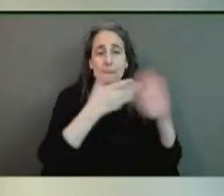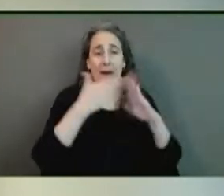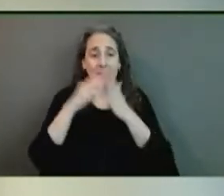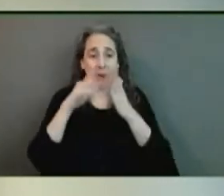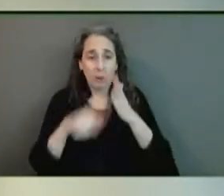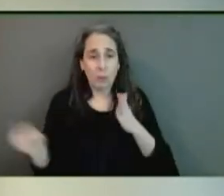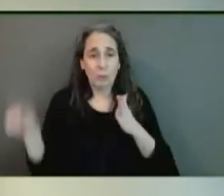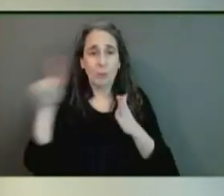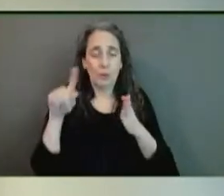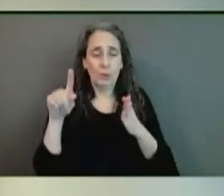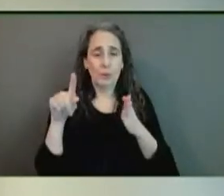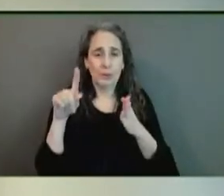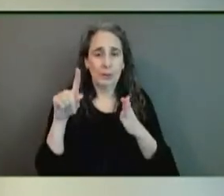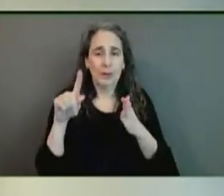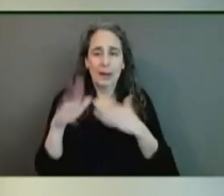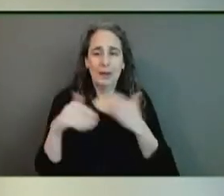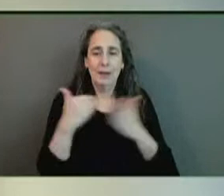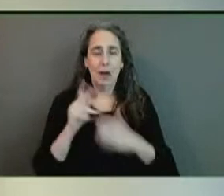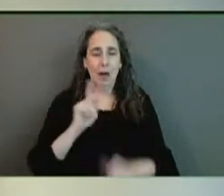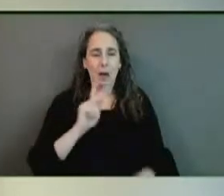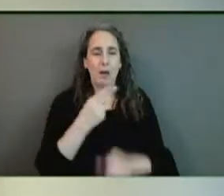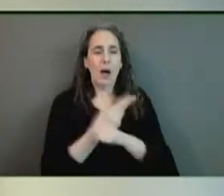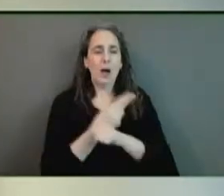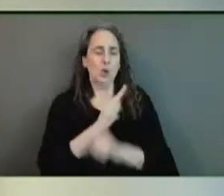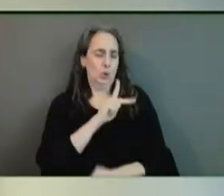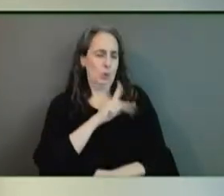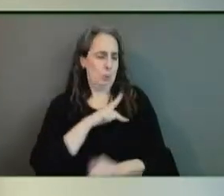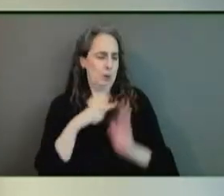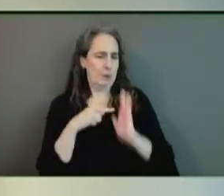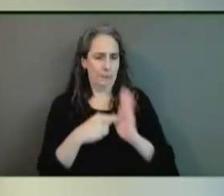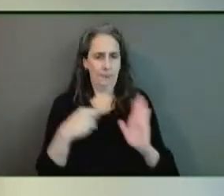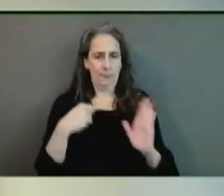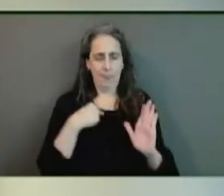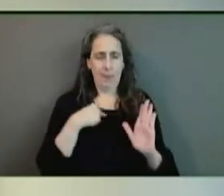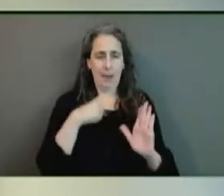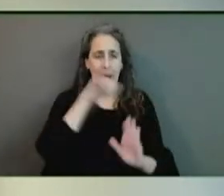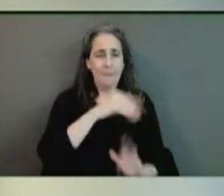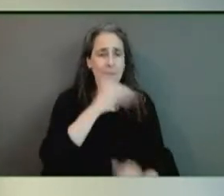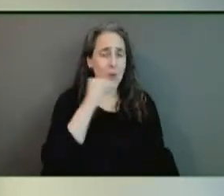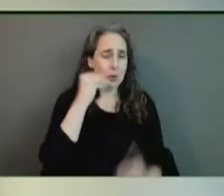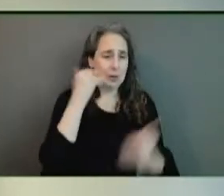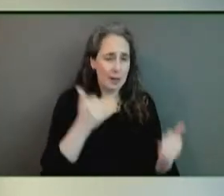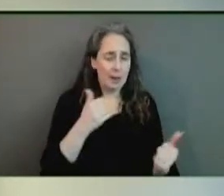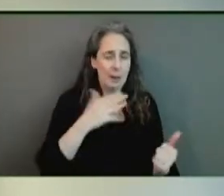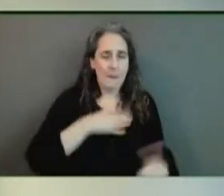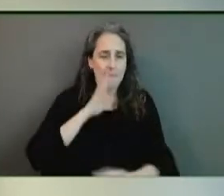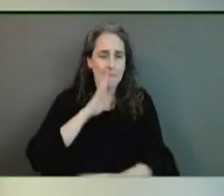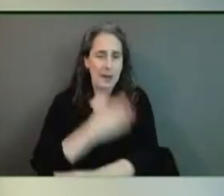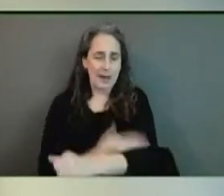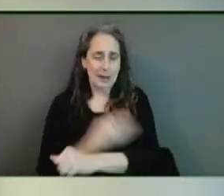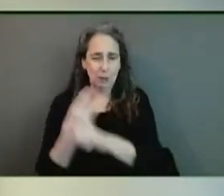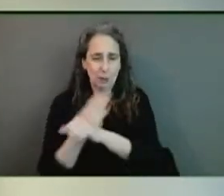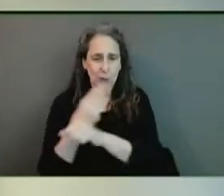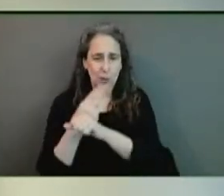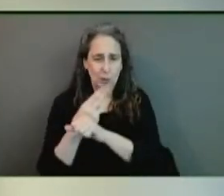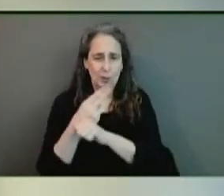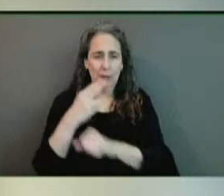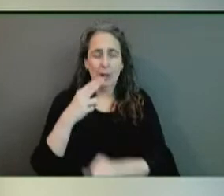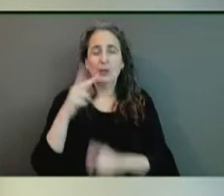in M.C.P.S. settings but in the community setting as as a whole . I'll use a personal example.